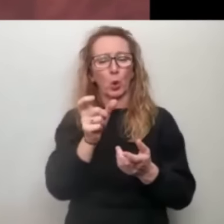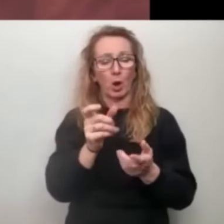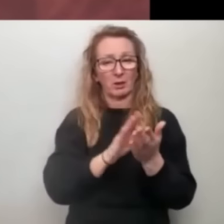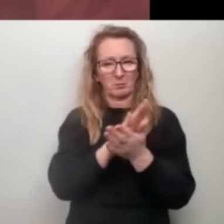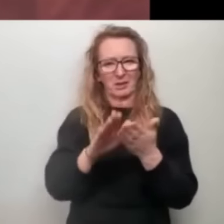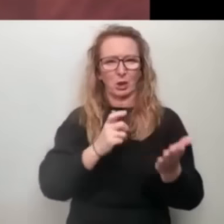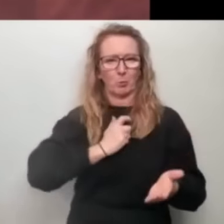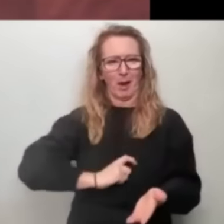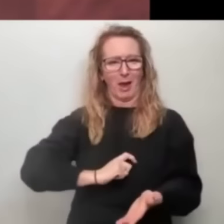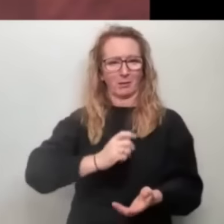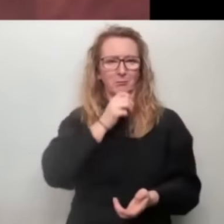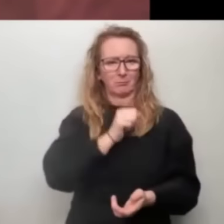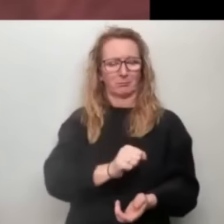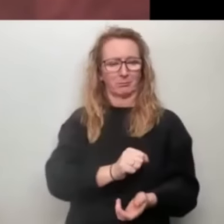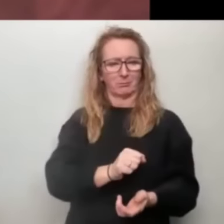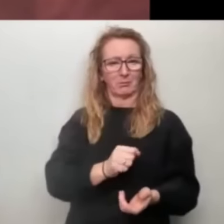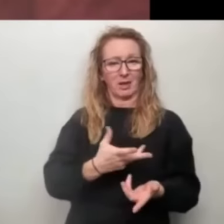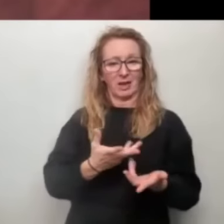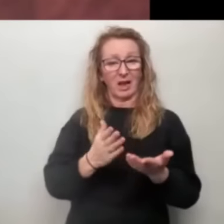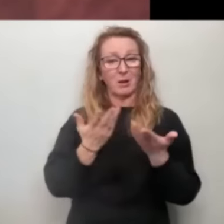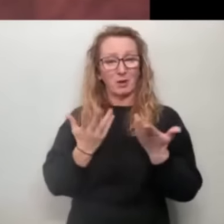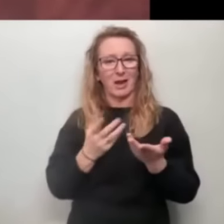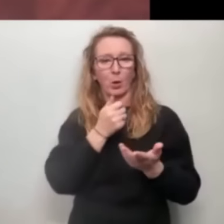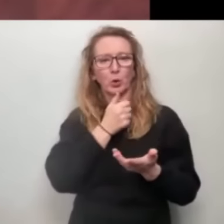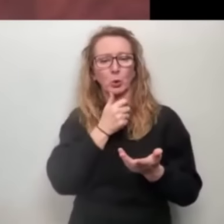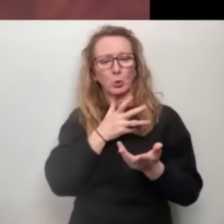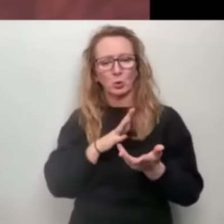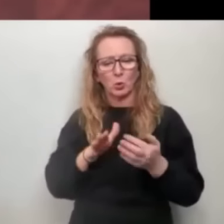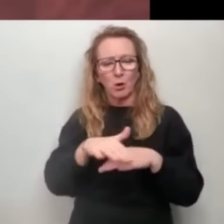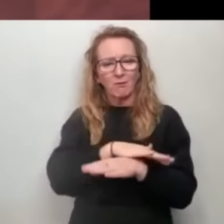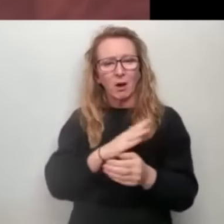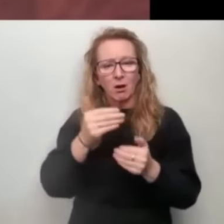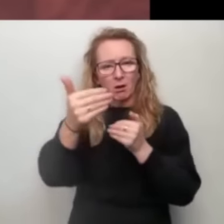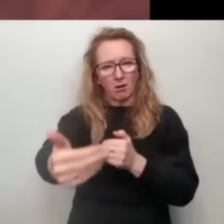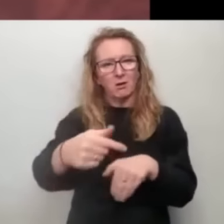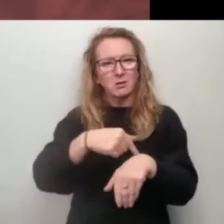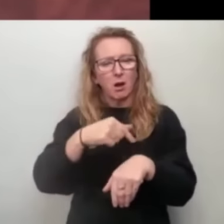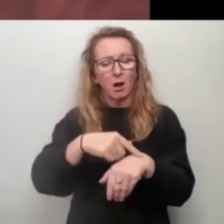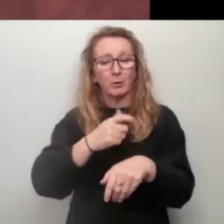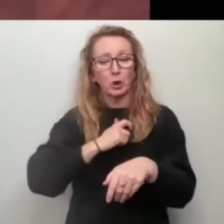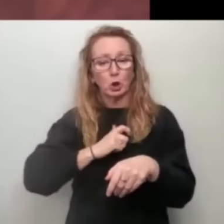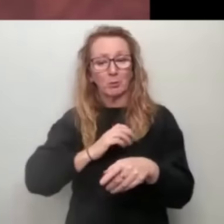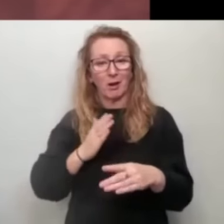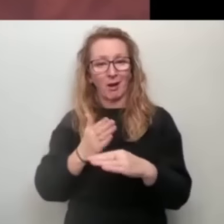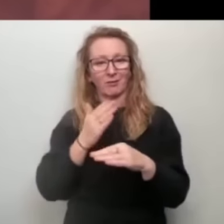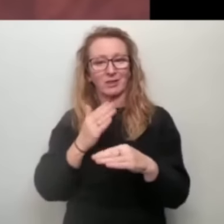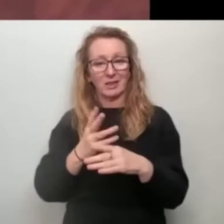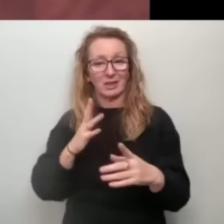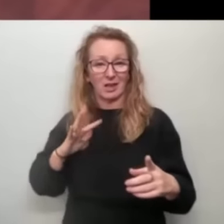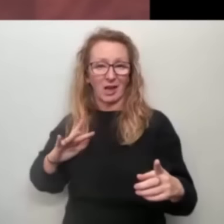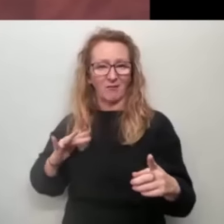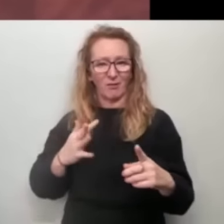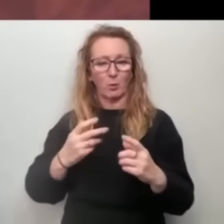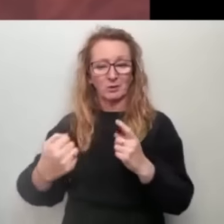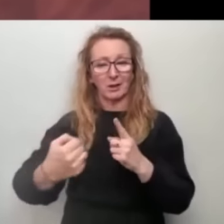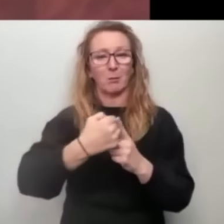and is now used to cover a period of time where human activity can be seen to be influencing and impacting the geological record.